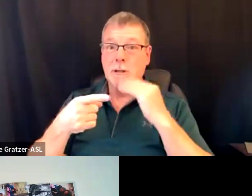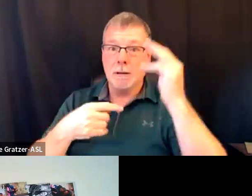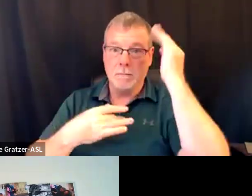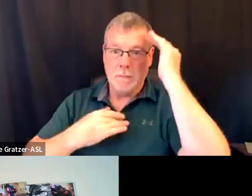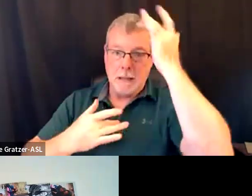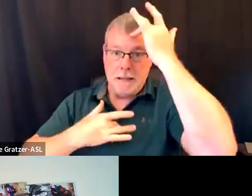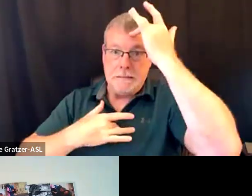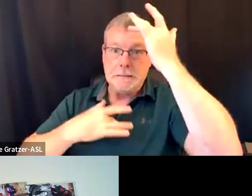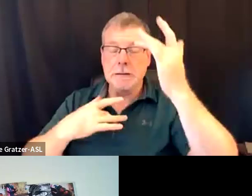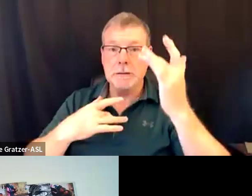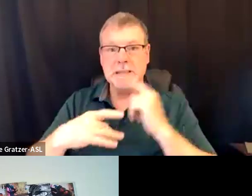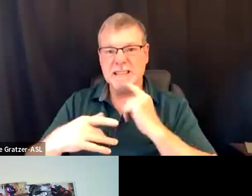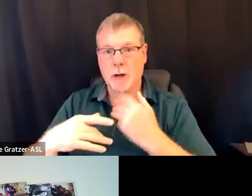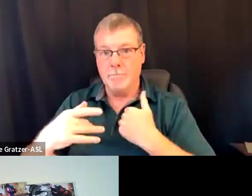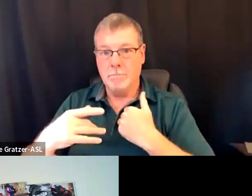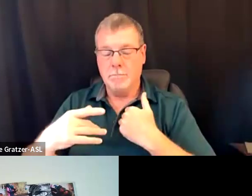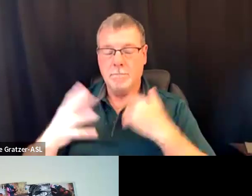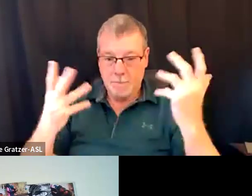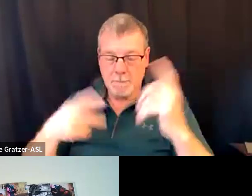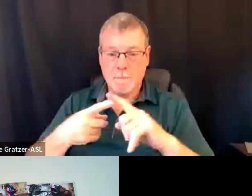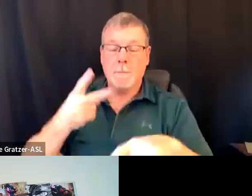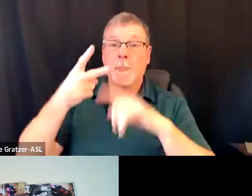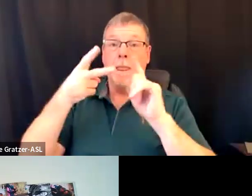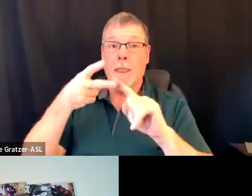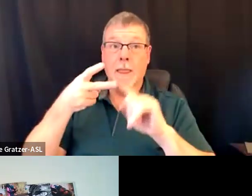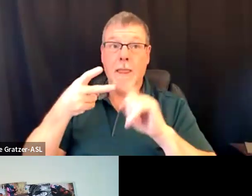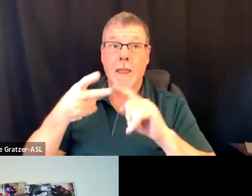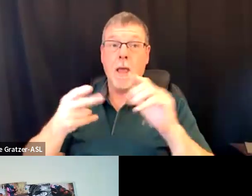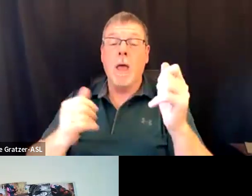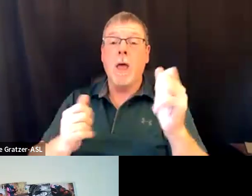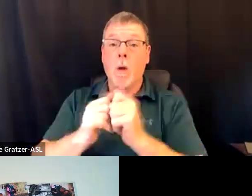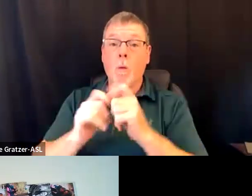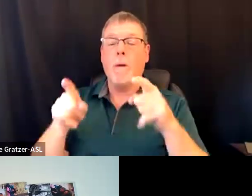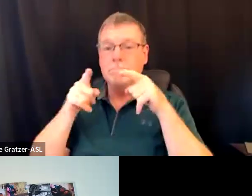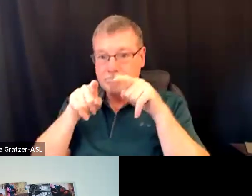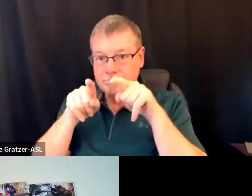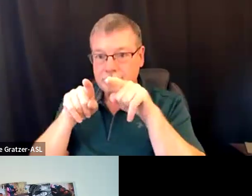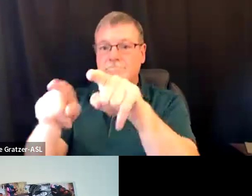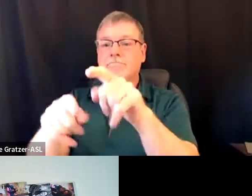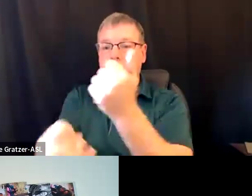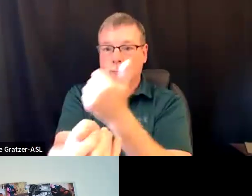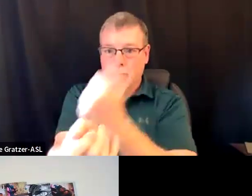or have a serious mental illness with a substance use disorder. So both.